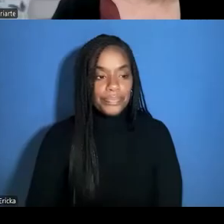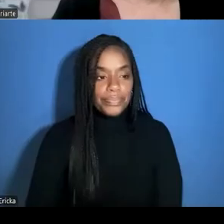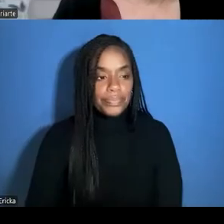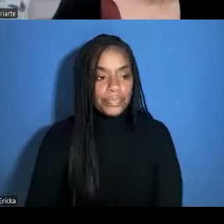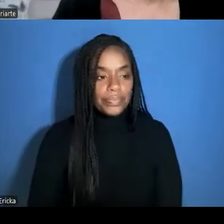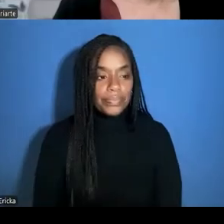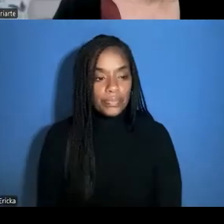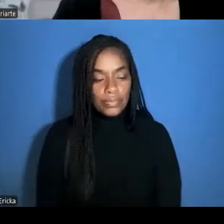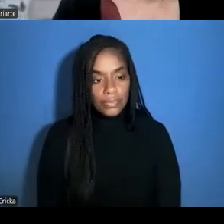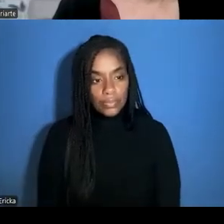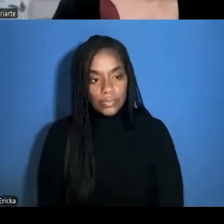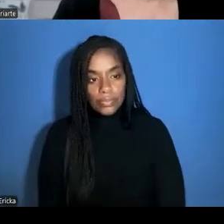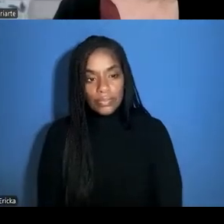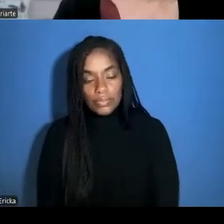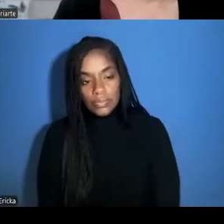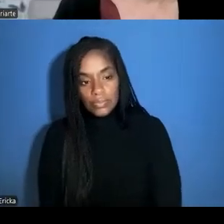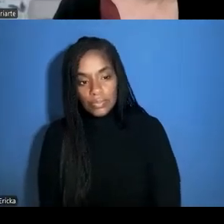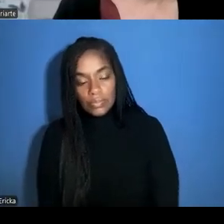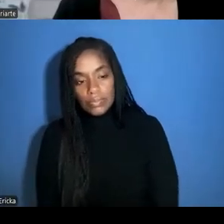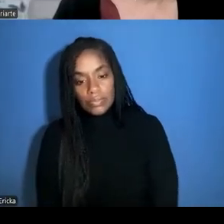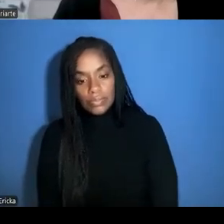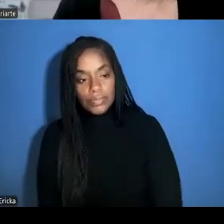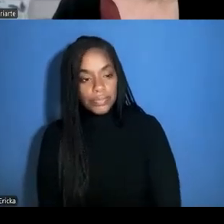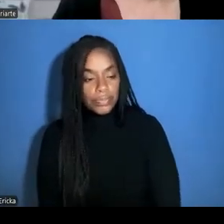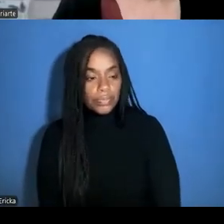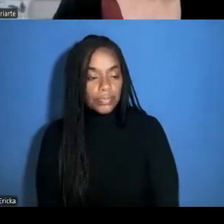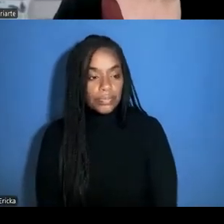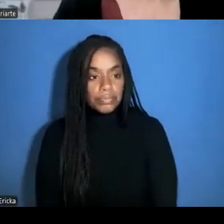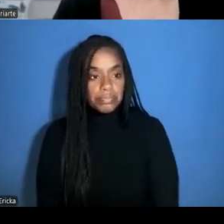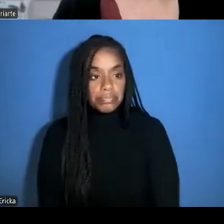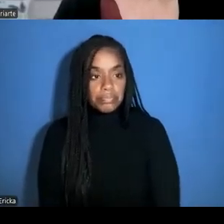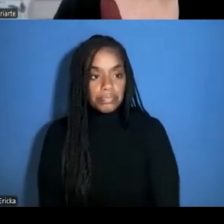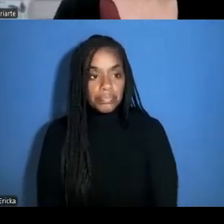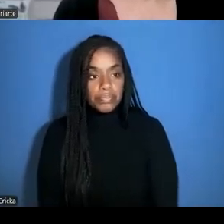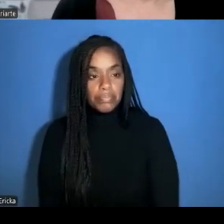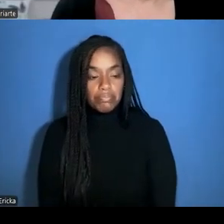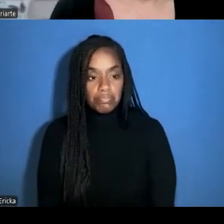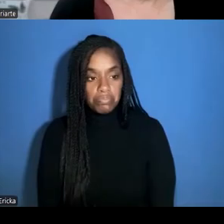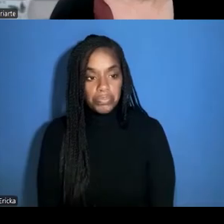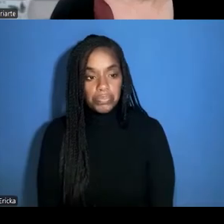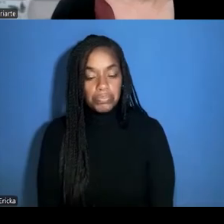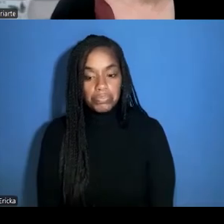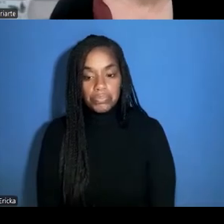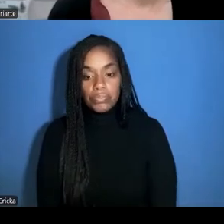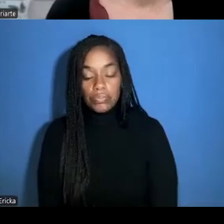The other thing that we were asked a lot is, well, what happens if, you know, you have a CalAble account and you die?